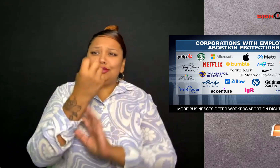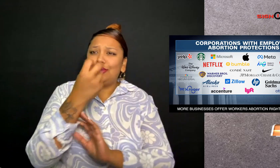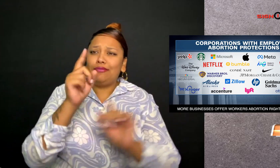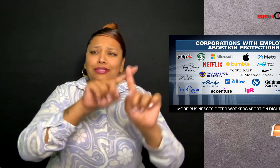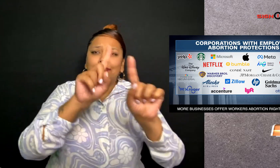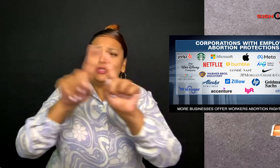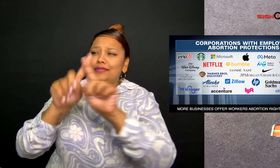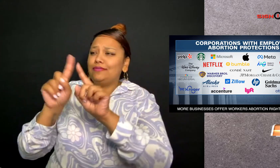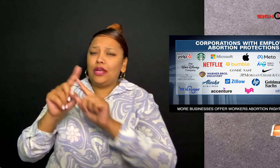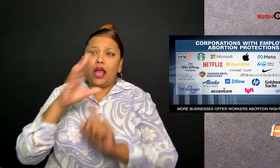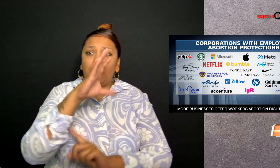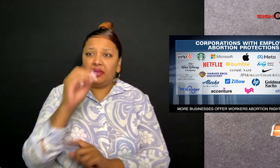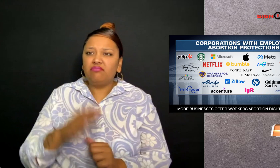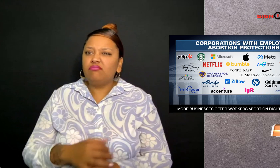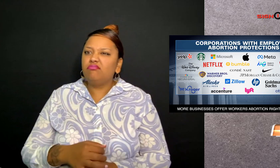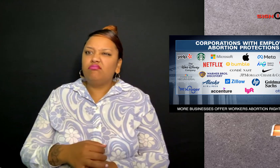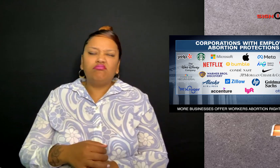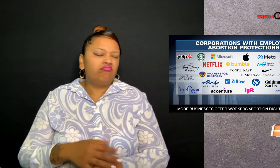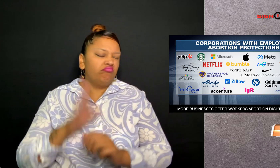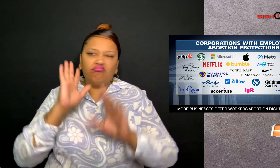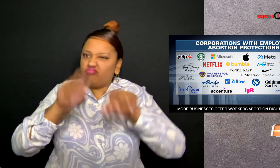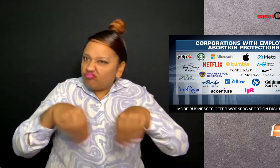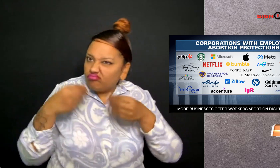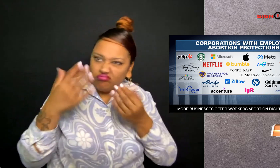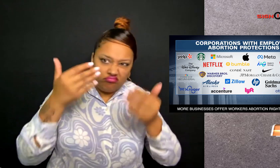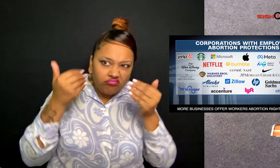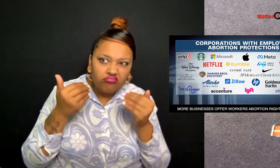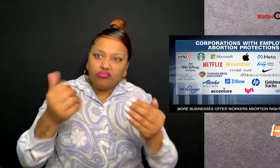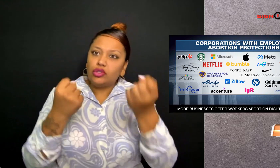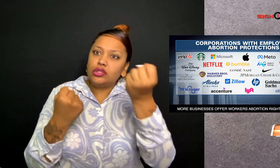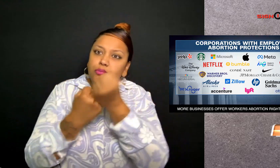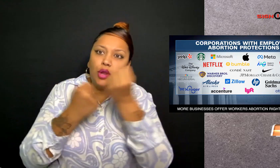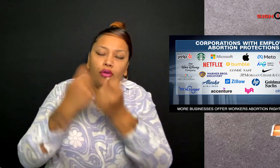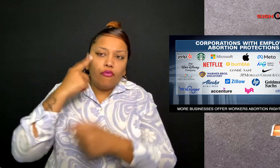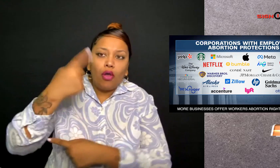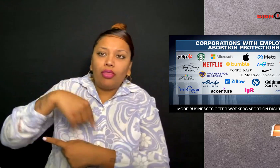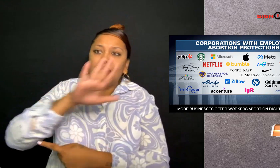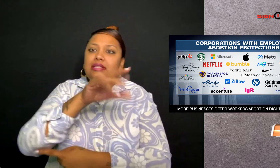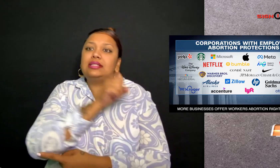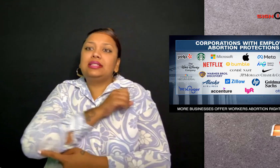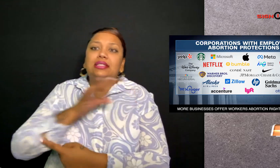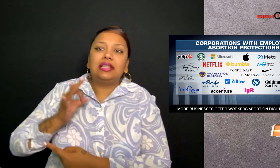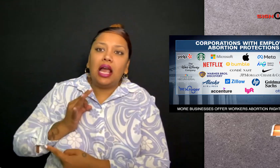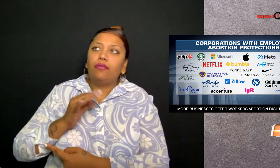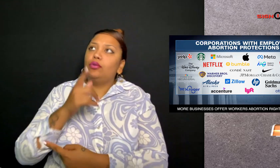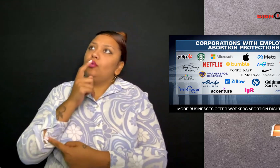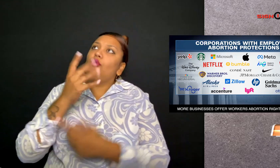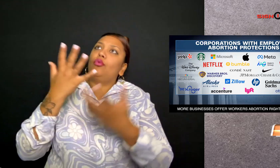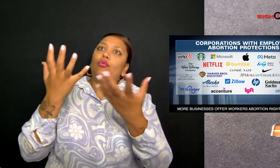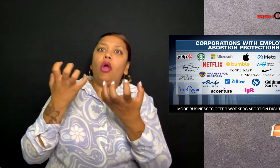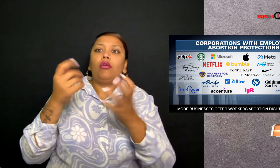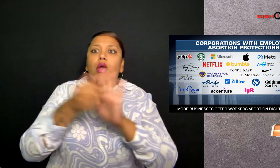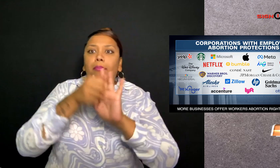from tech to retail dozens of companies are now pledging support for their employees seeking